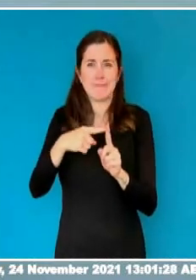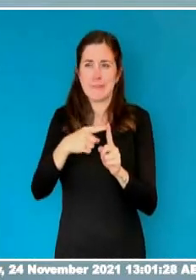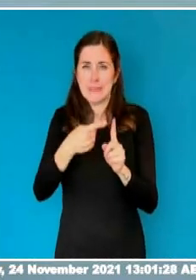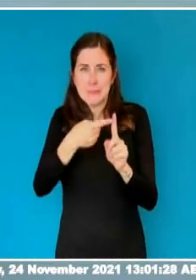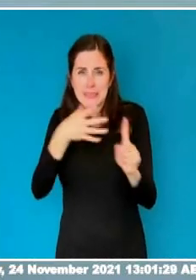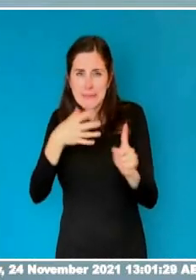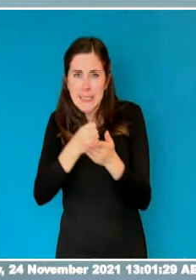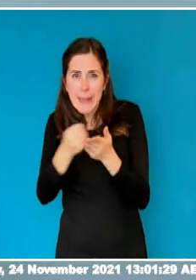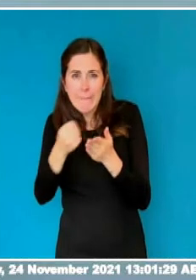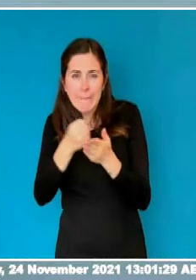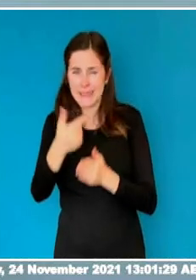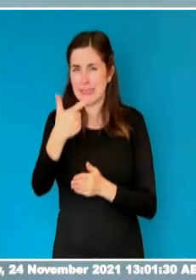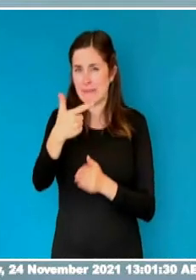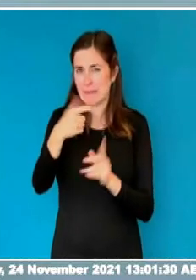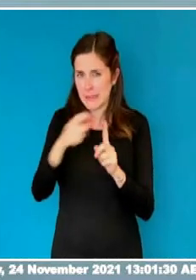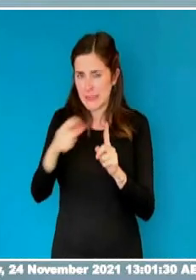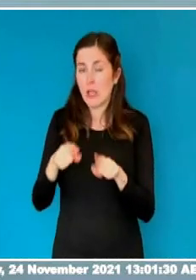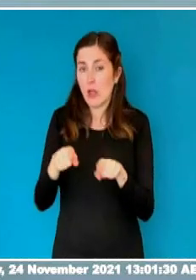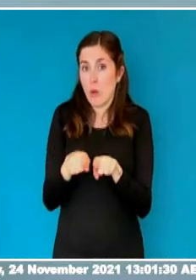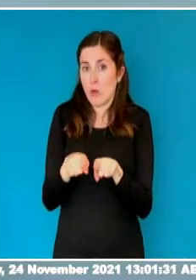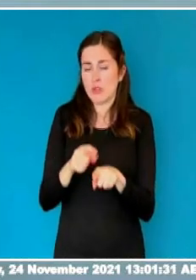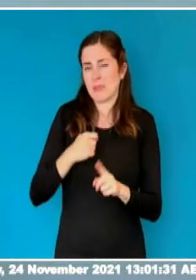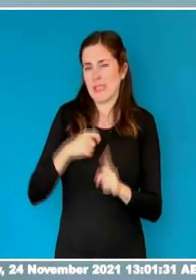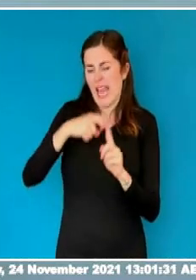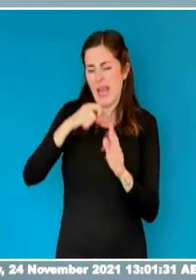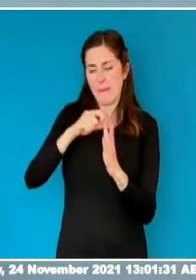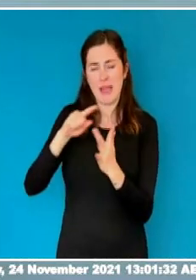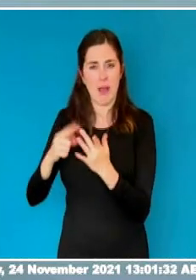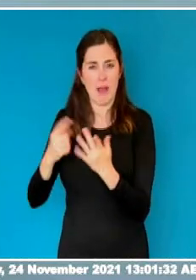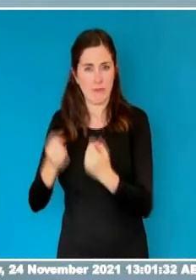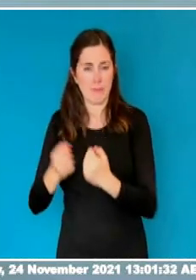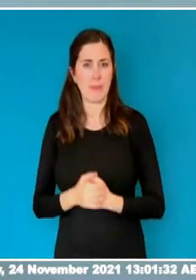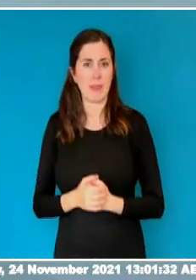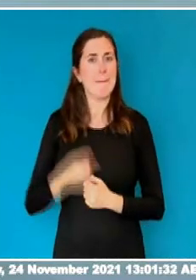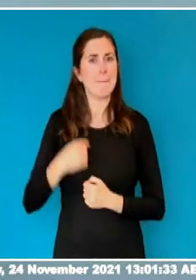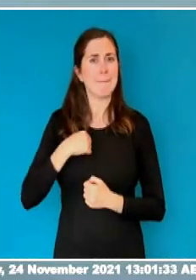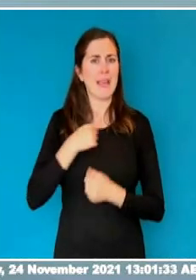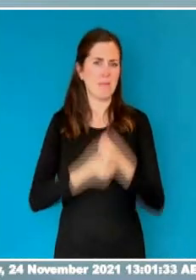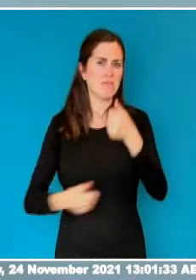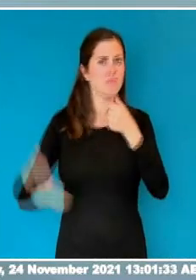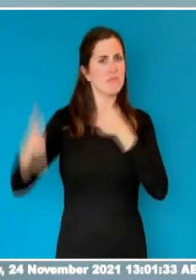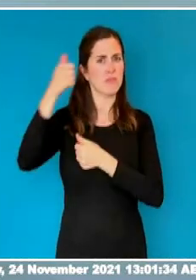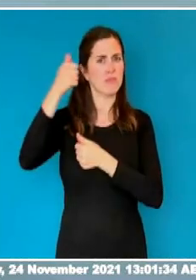As the Chief Operating Officer I'm also accountable, but a bit like with Mr Chapman,